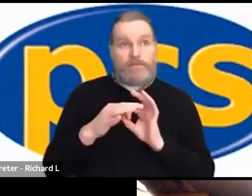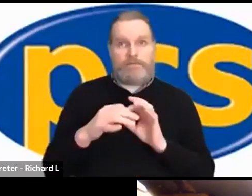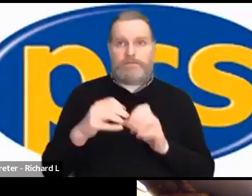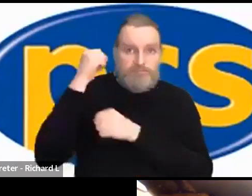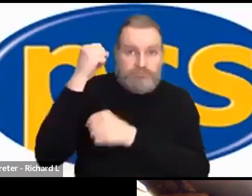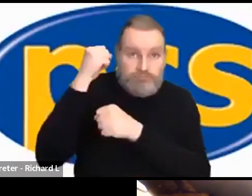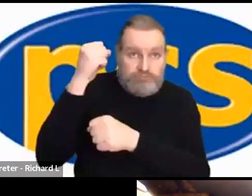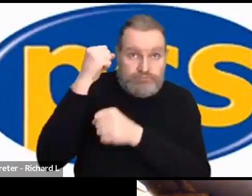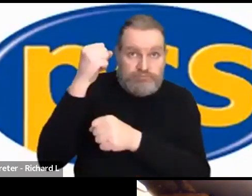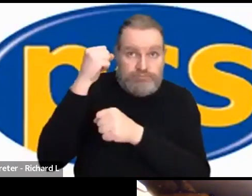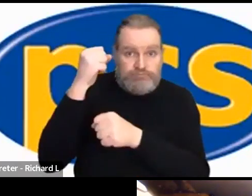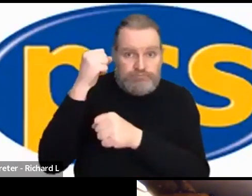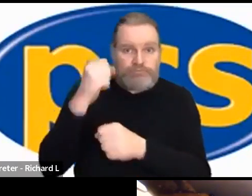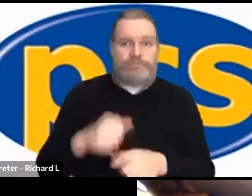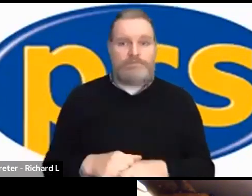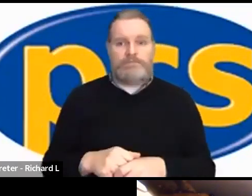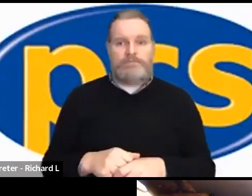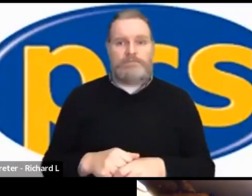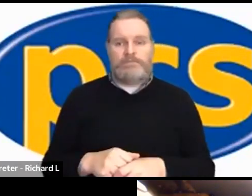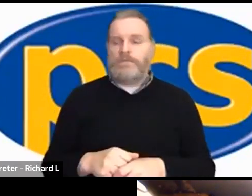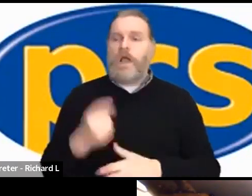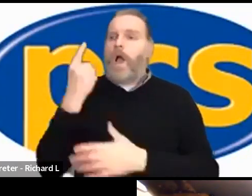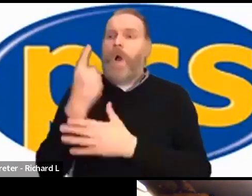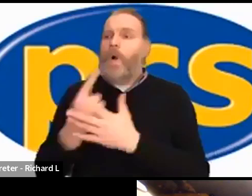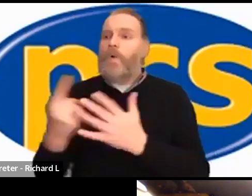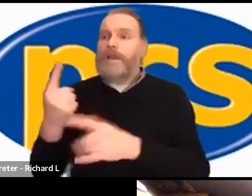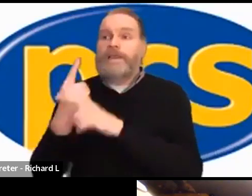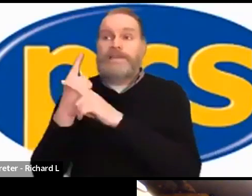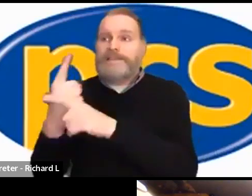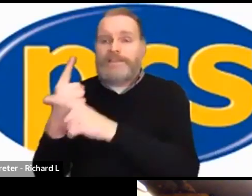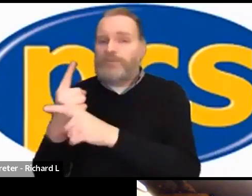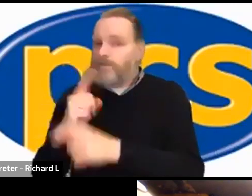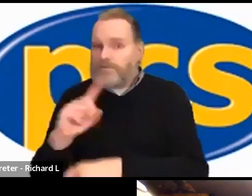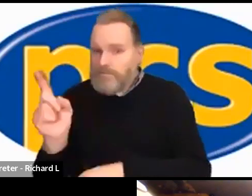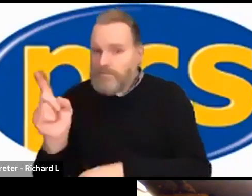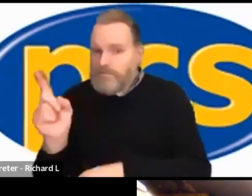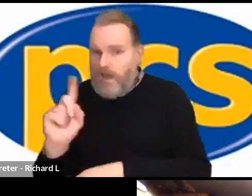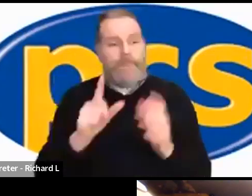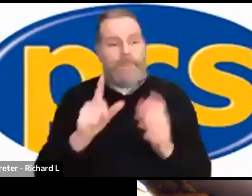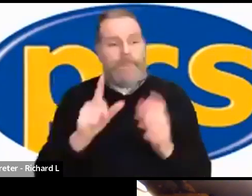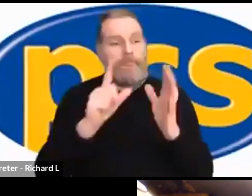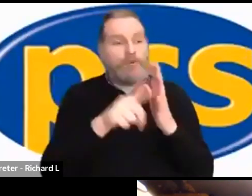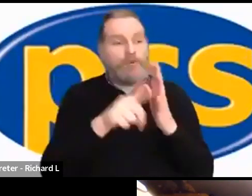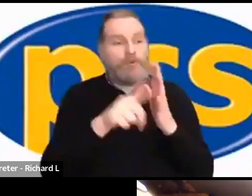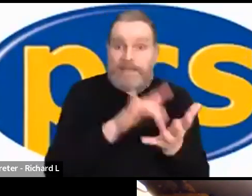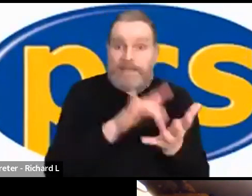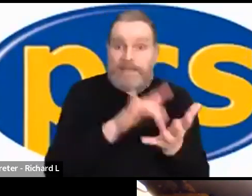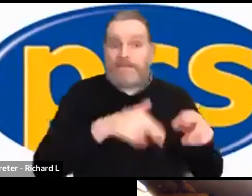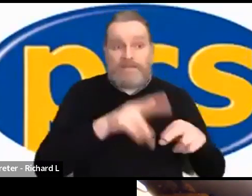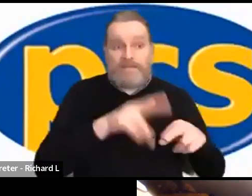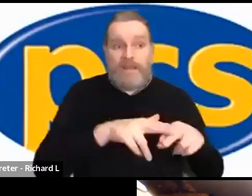we wanna be very visible We don't just want this to be about teachers. We want people to to see these are to see these are job centers.